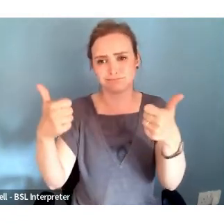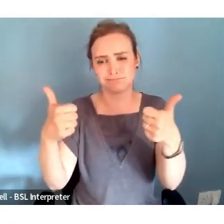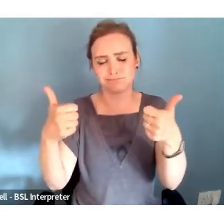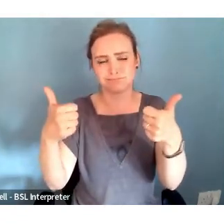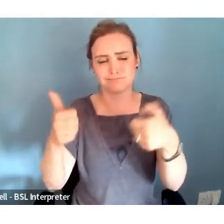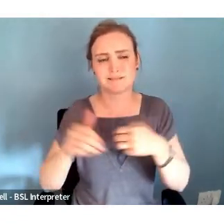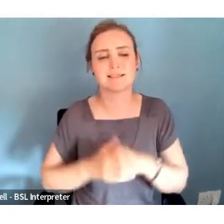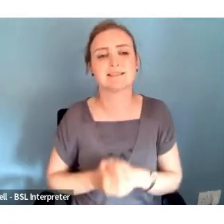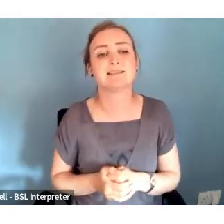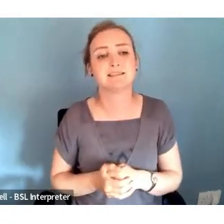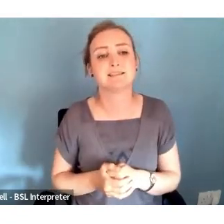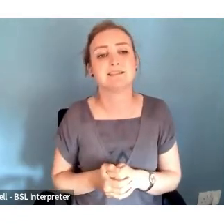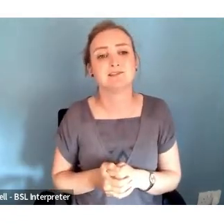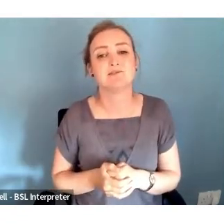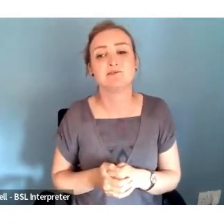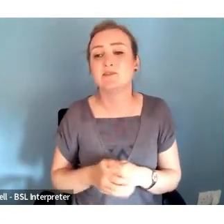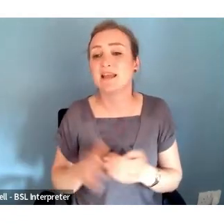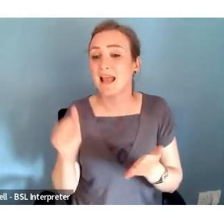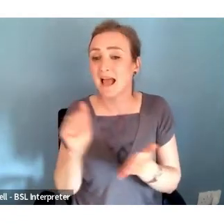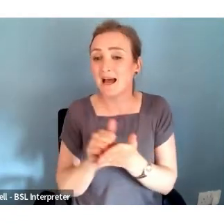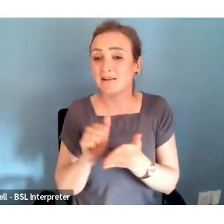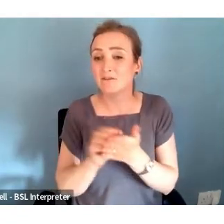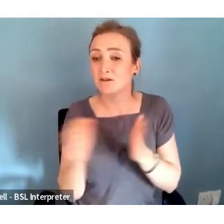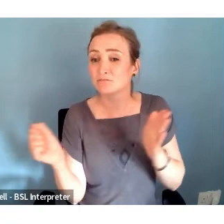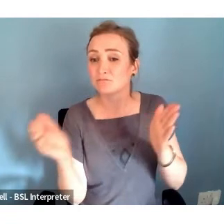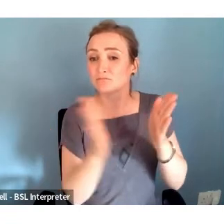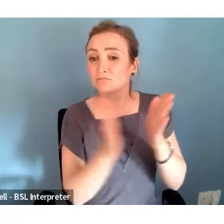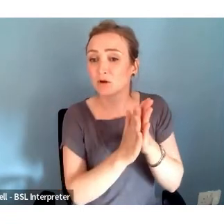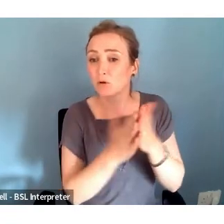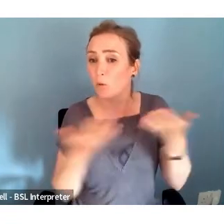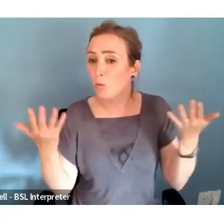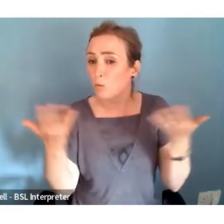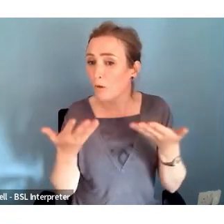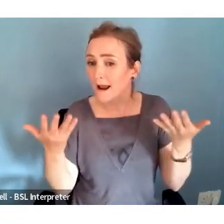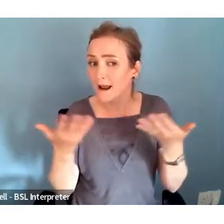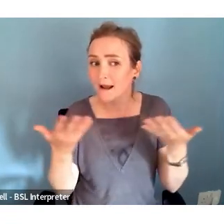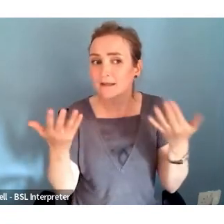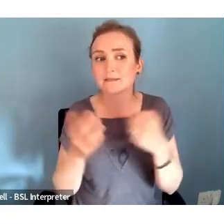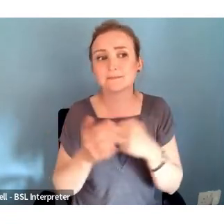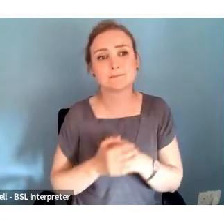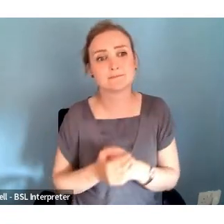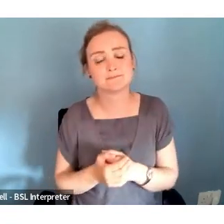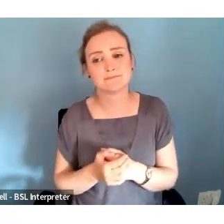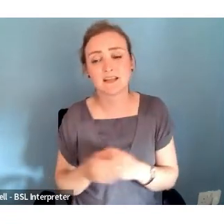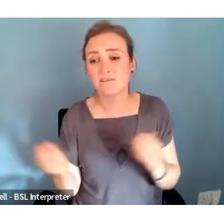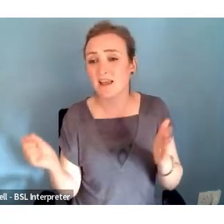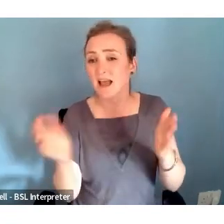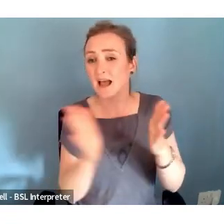where you put the adverts as I said, really if you advertise in the same places you will get the same kind of